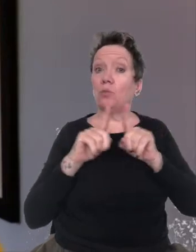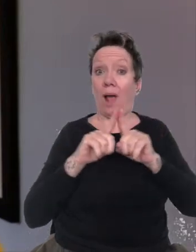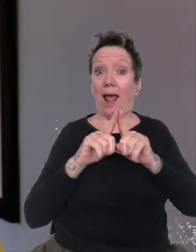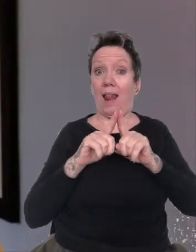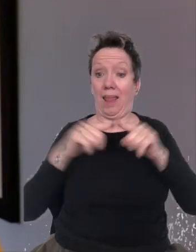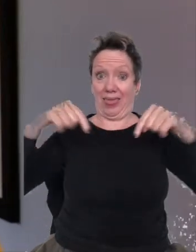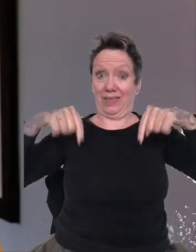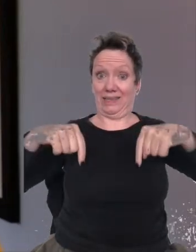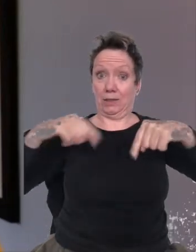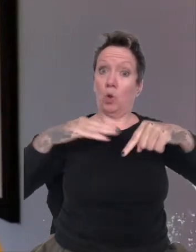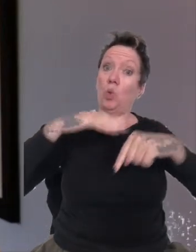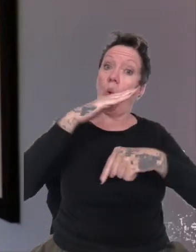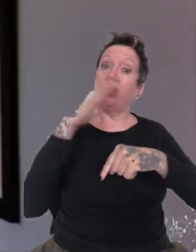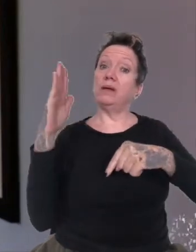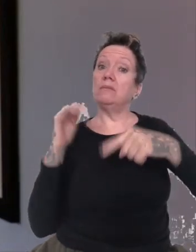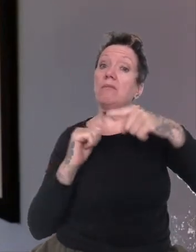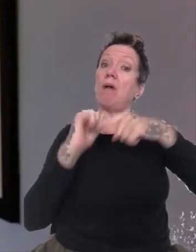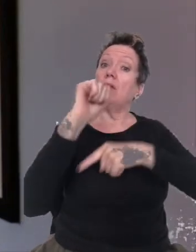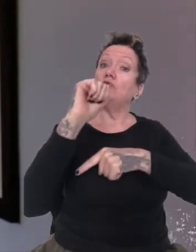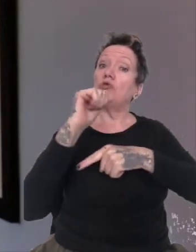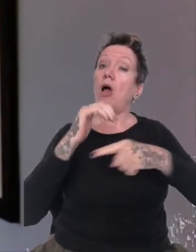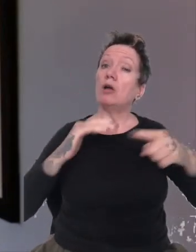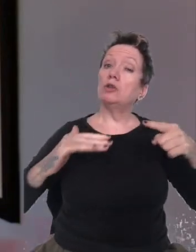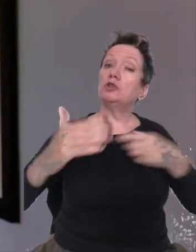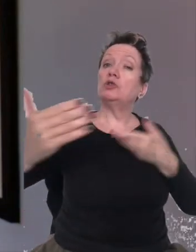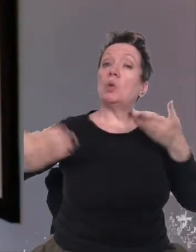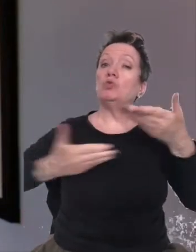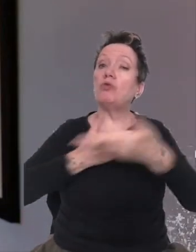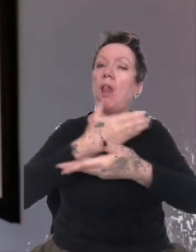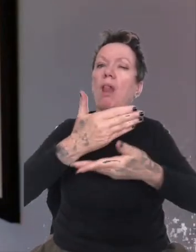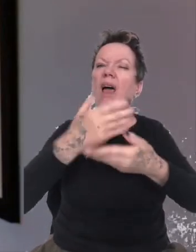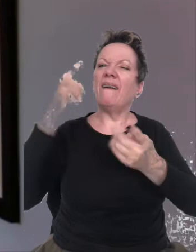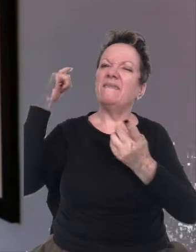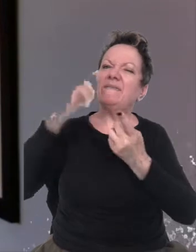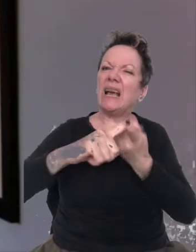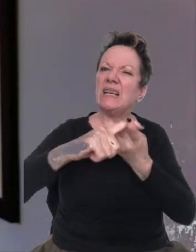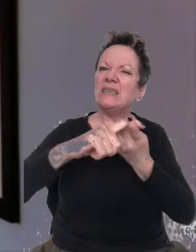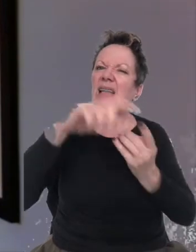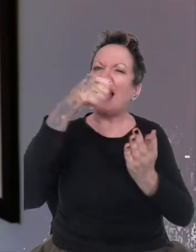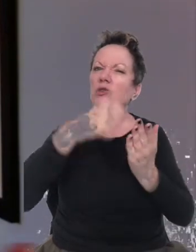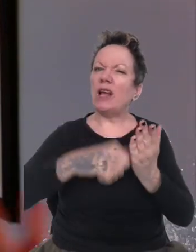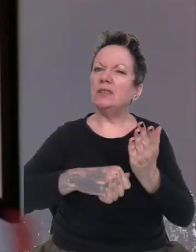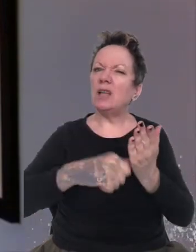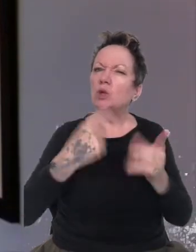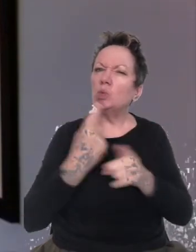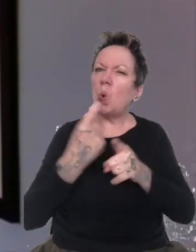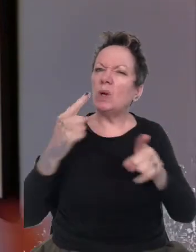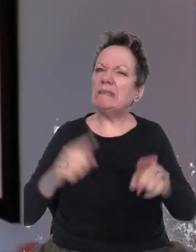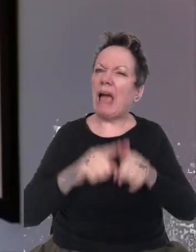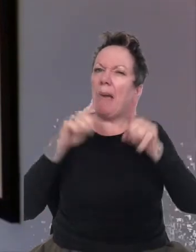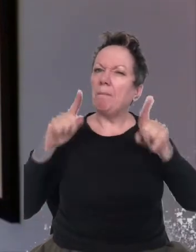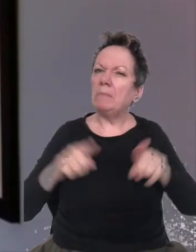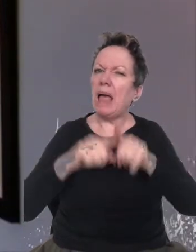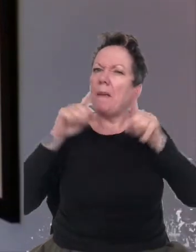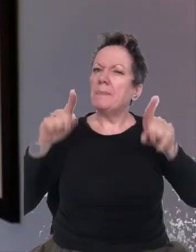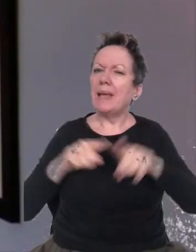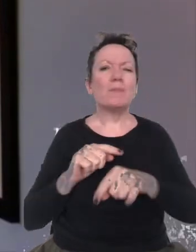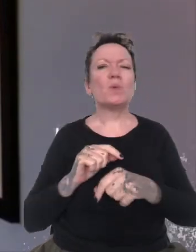Social is it doesn't have a fixed. A patent. It's not the same every time. And one of the things that happened after the first Northeast culture